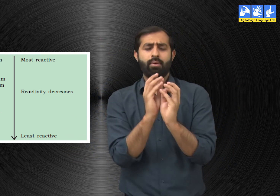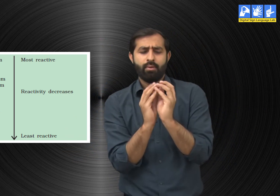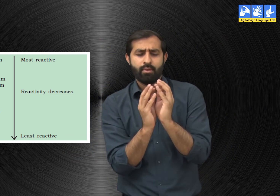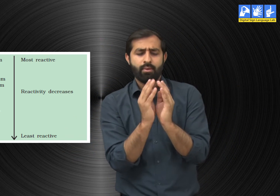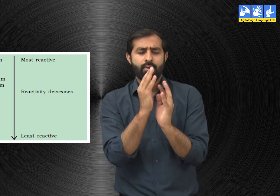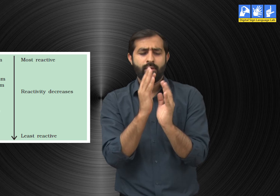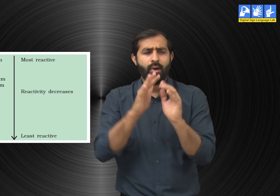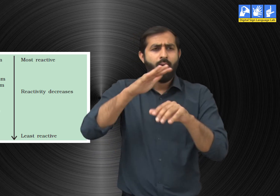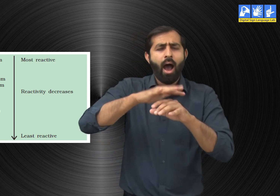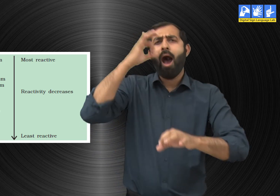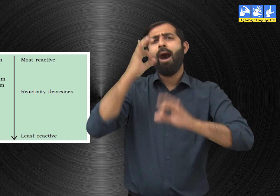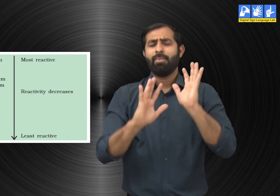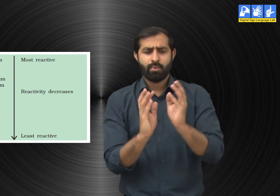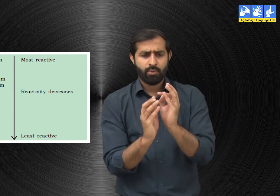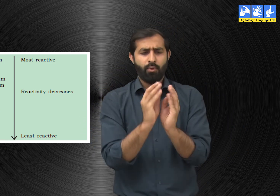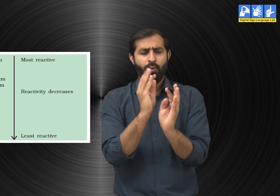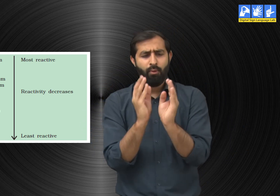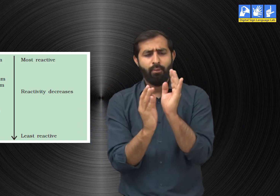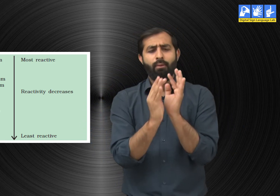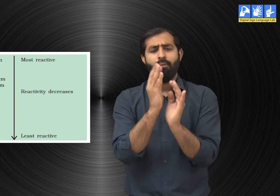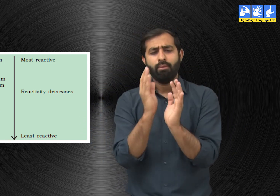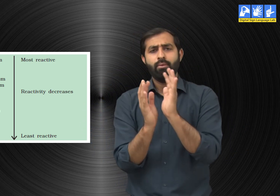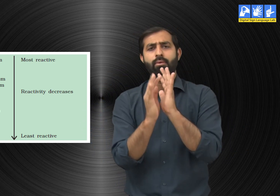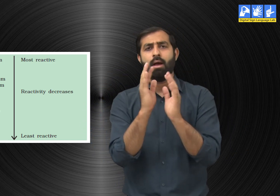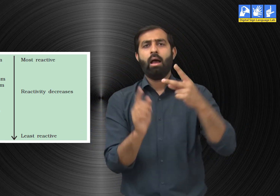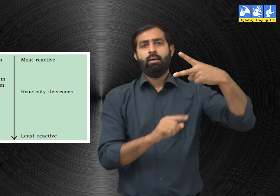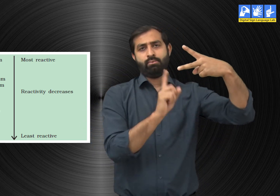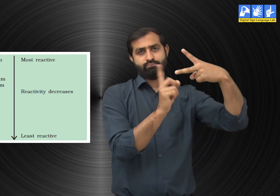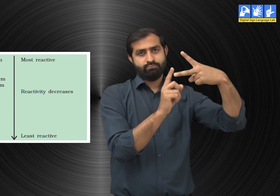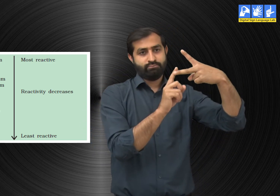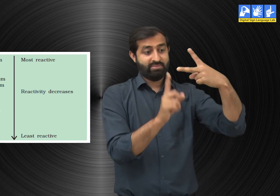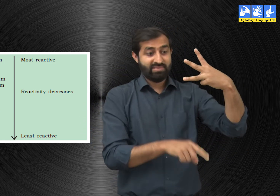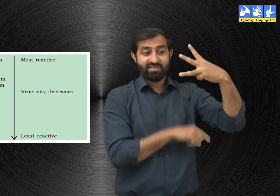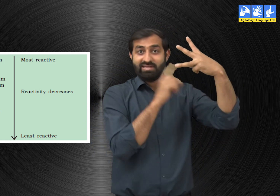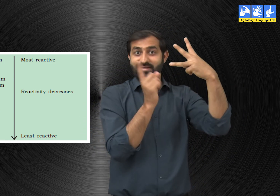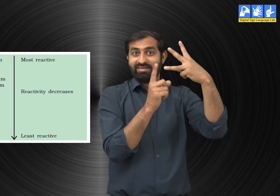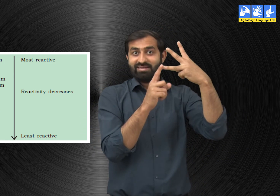are less reactive as compared to the above metals.